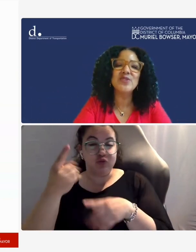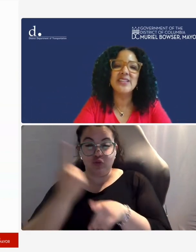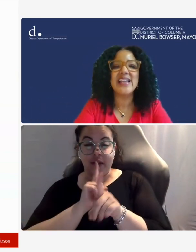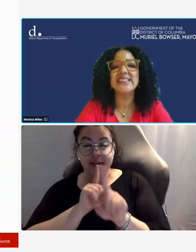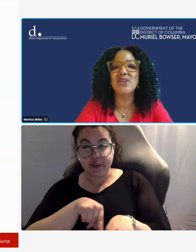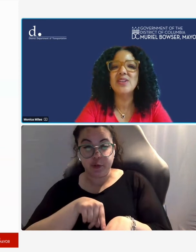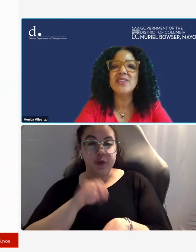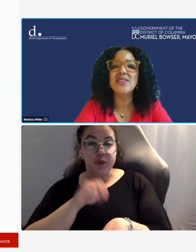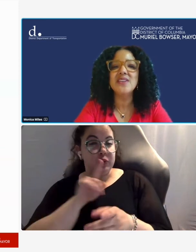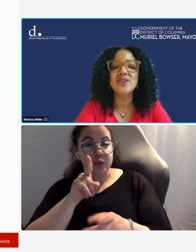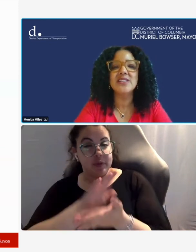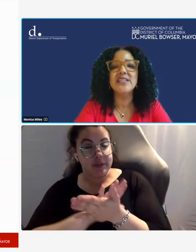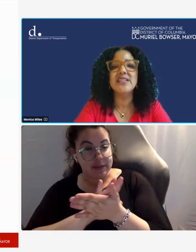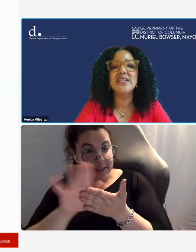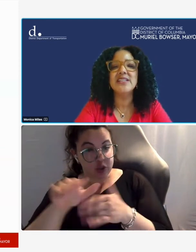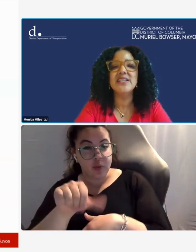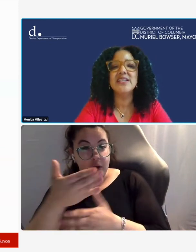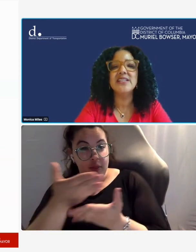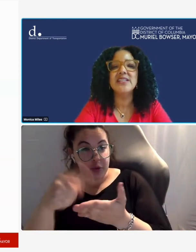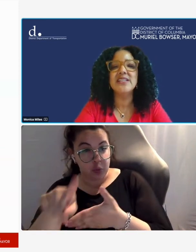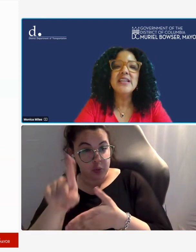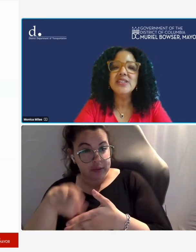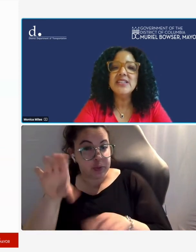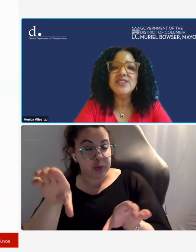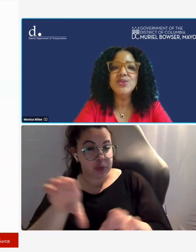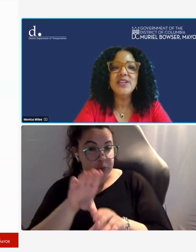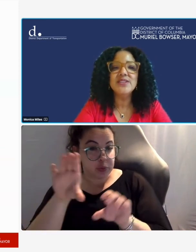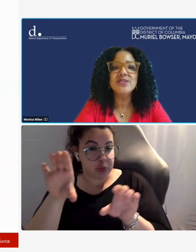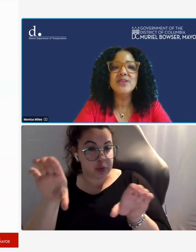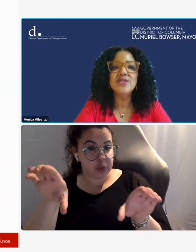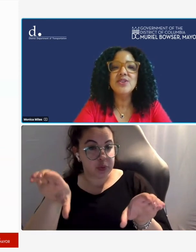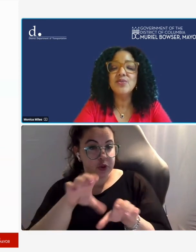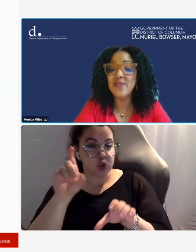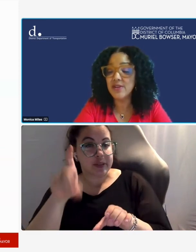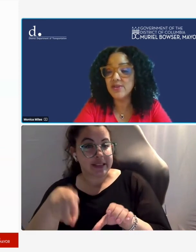nice so another thing that you're going to need to do is you're going to need to enter your revenues